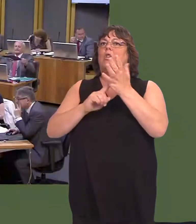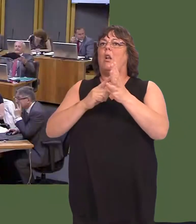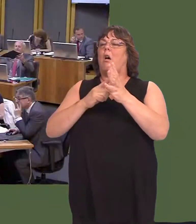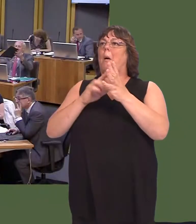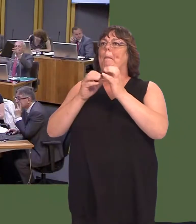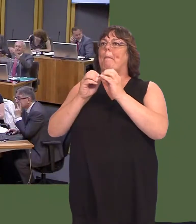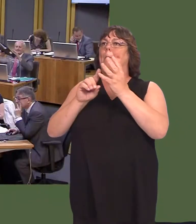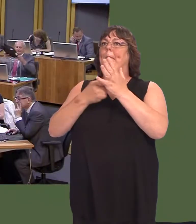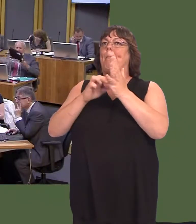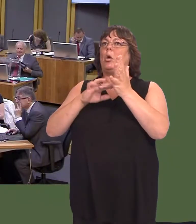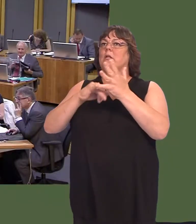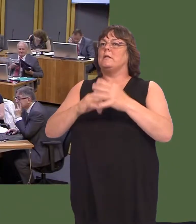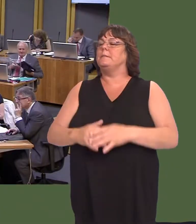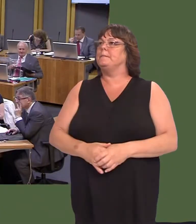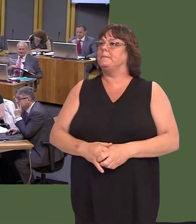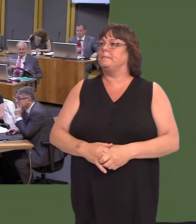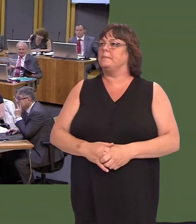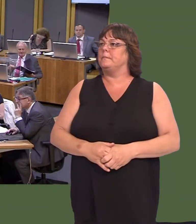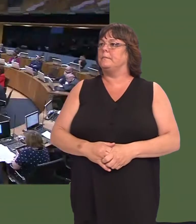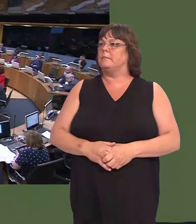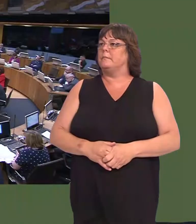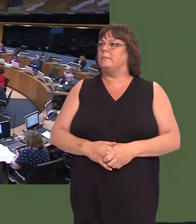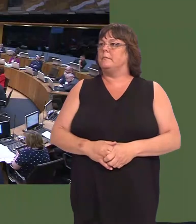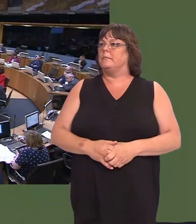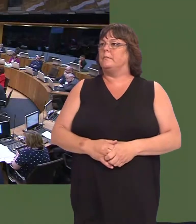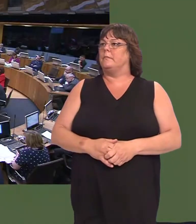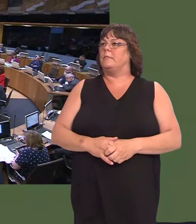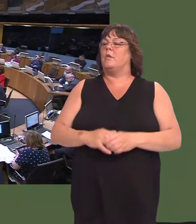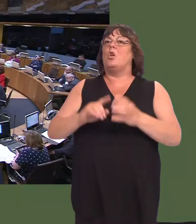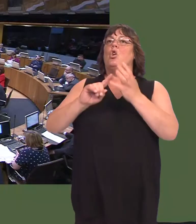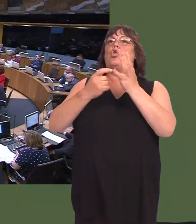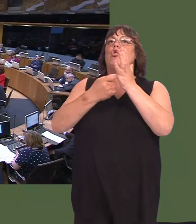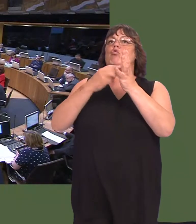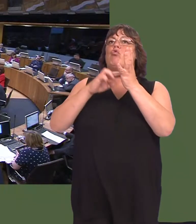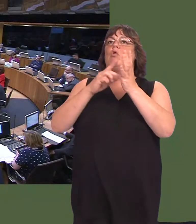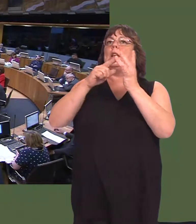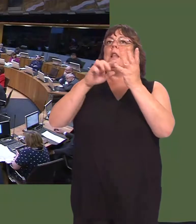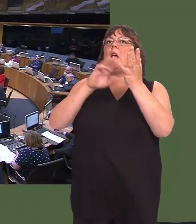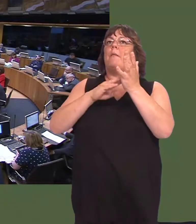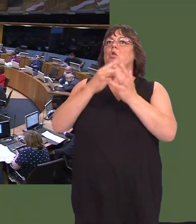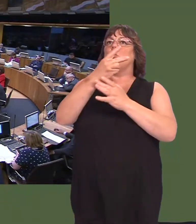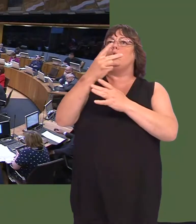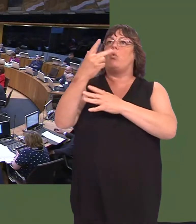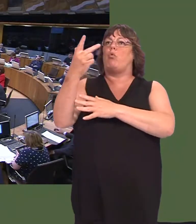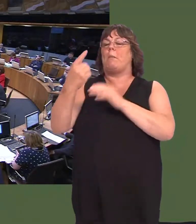Angela Burns: First Minister, radium-223 is a vital tool in fighting stage 4 prostate